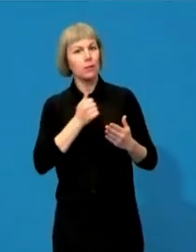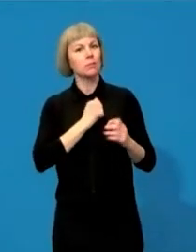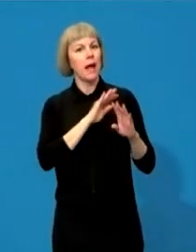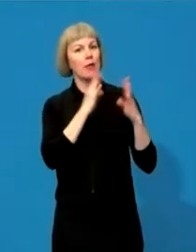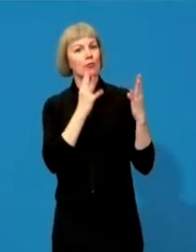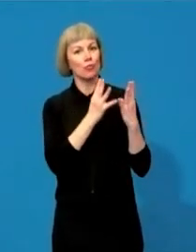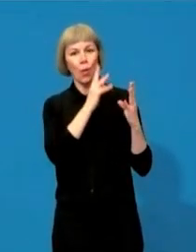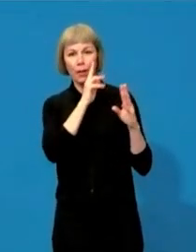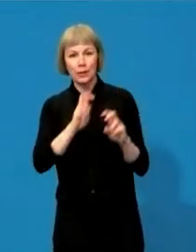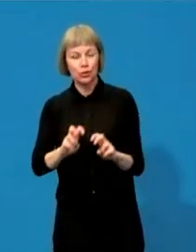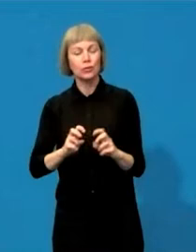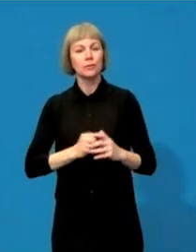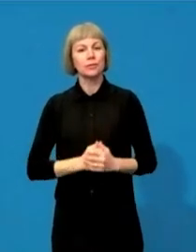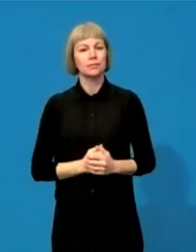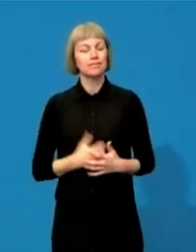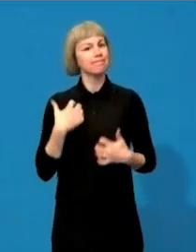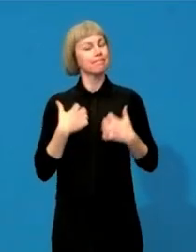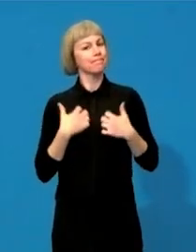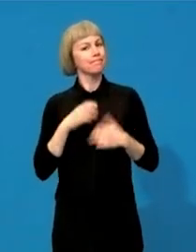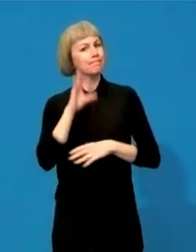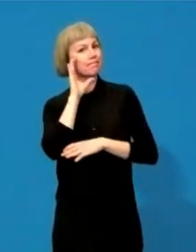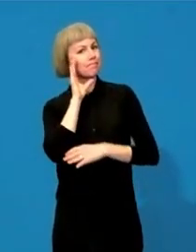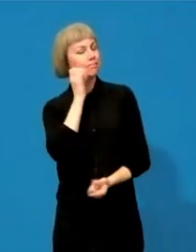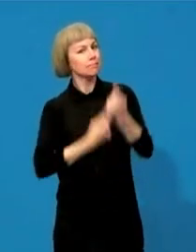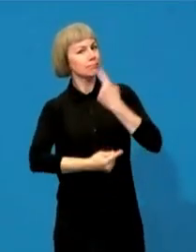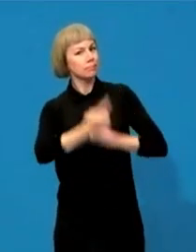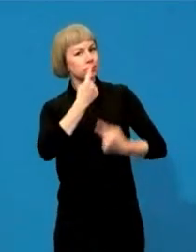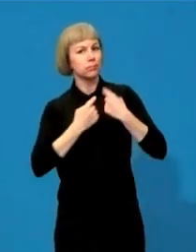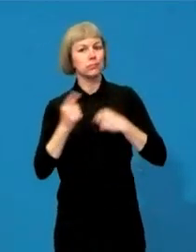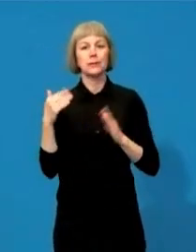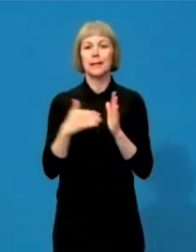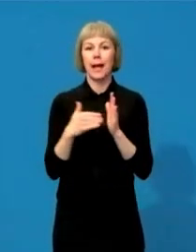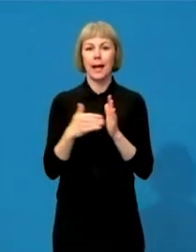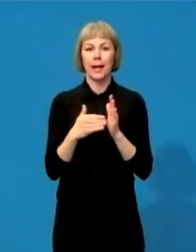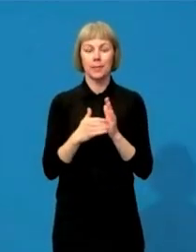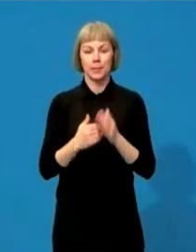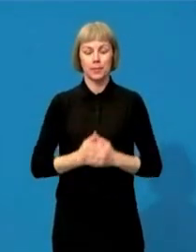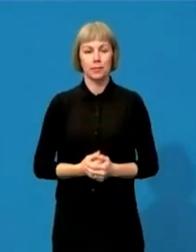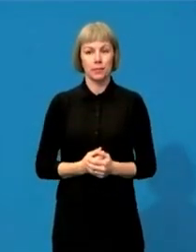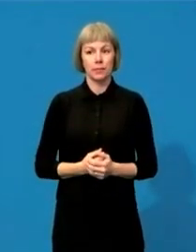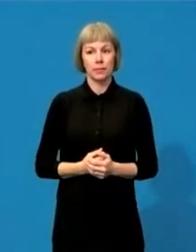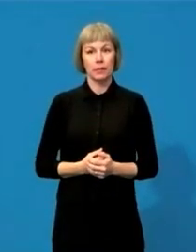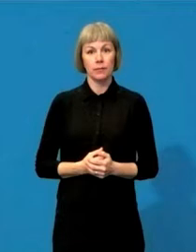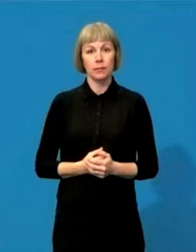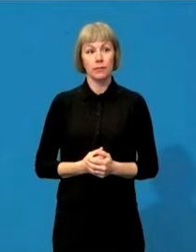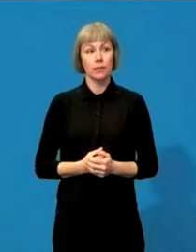looking forward to hearing your evidence today. Now, I understand, Marmingee, you wish to take an oath.